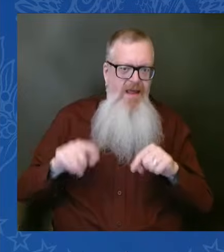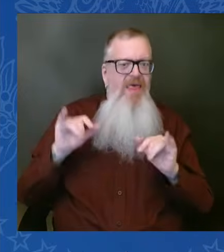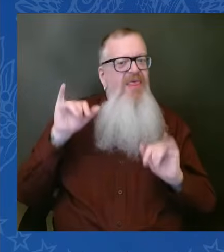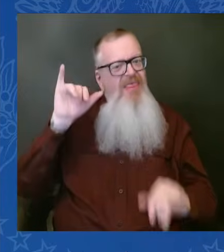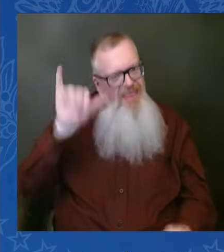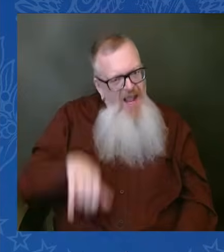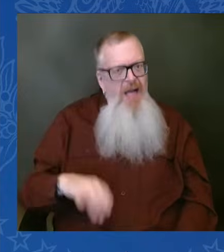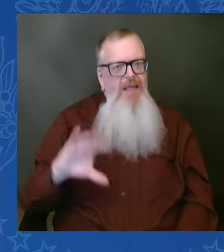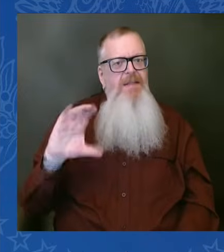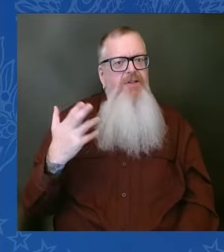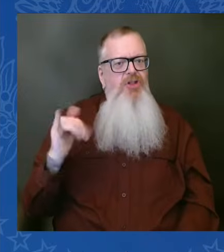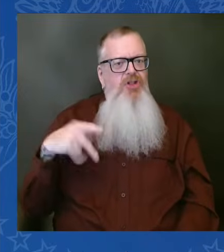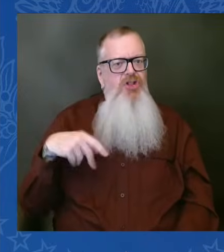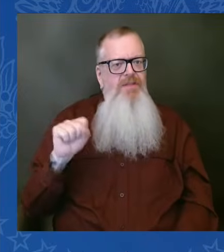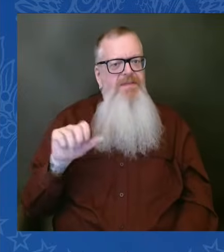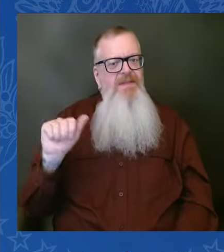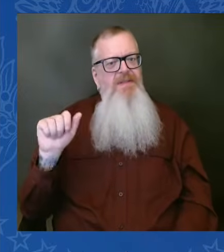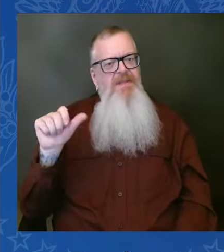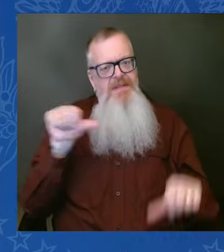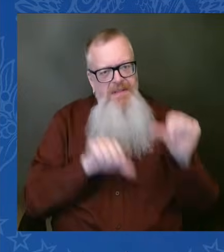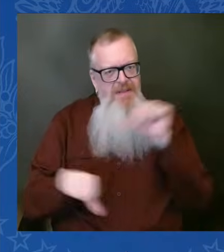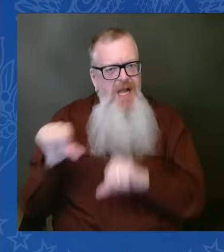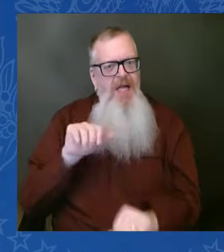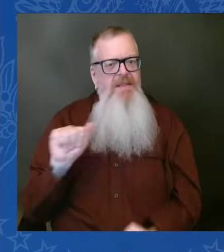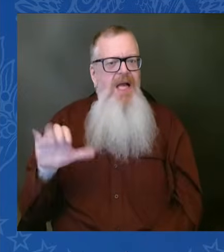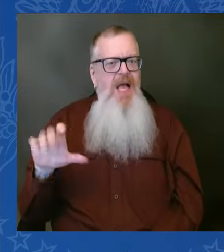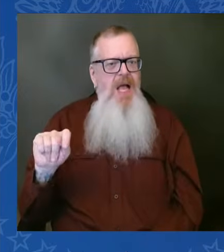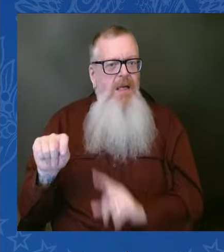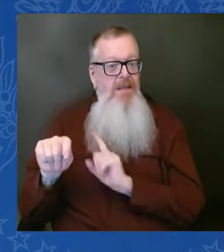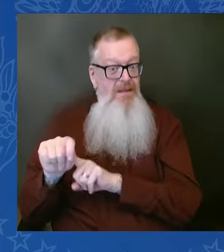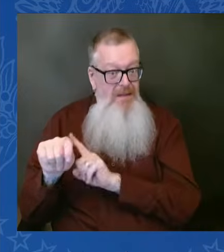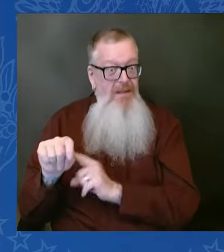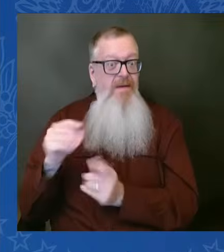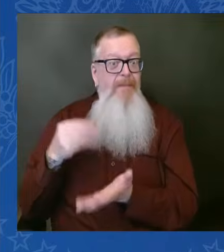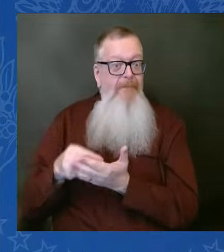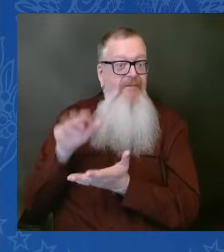in private-sector investment in America, including from Korea and from Taiwan.